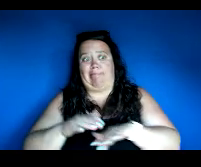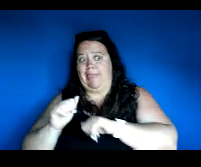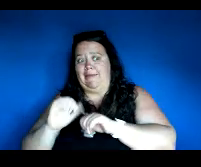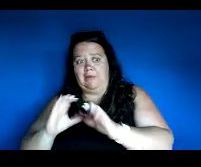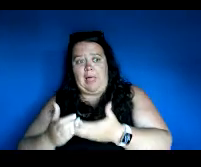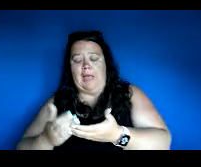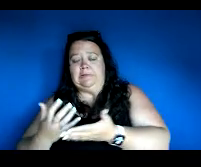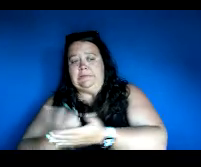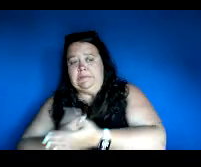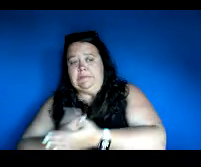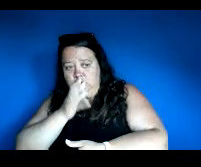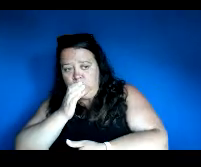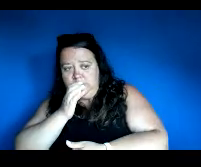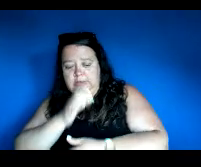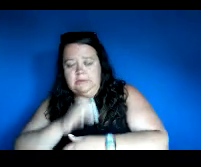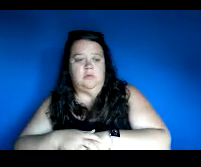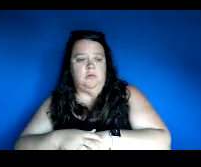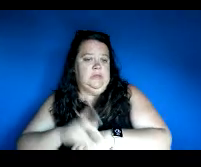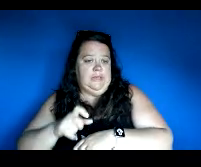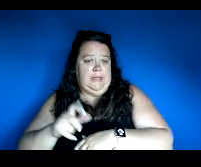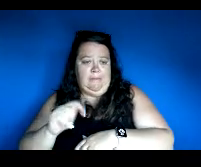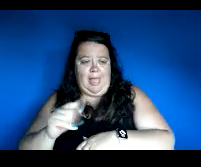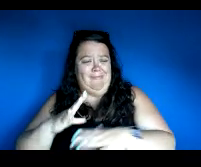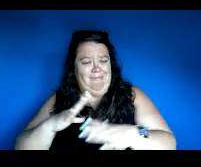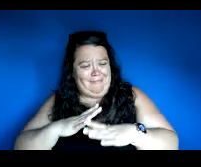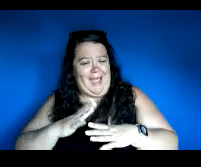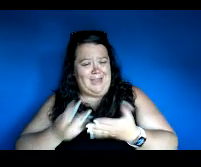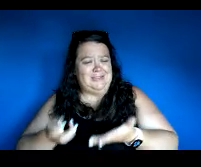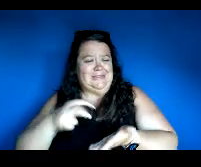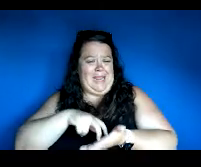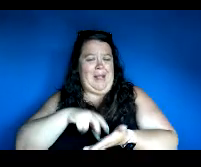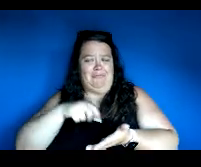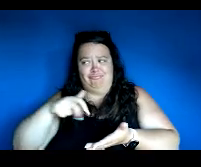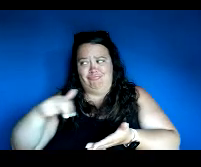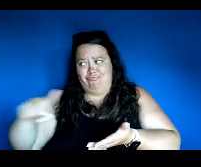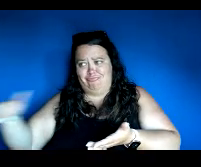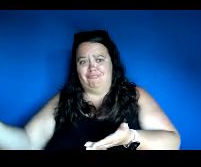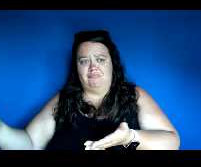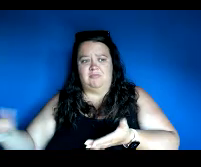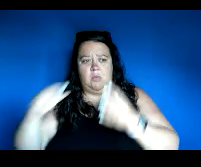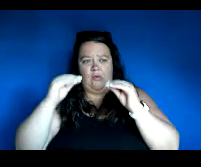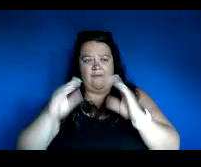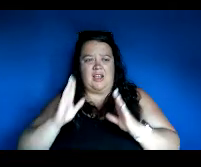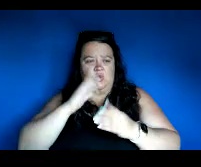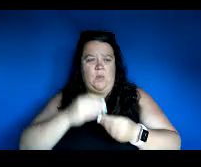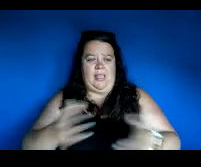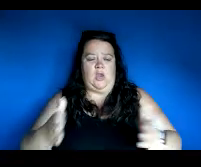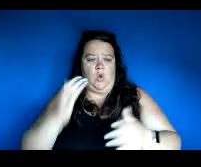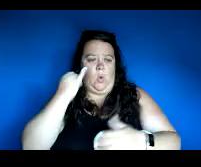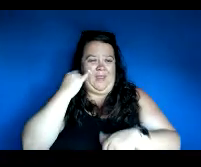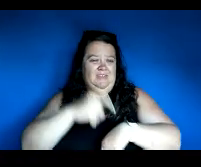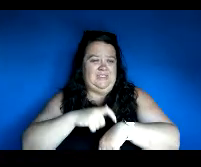go to the bathroom, generally, that's fine. Professors are gonna, you know, they'll let you know if there's a time when that's not appropriate.